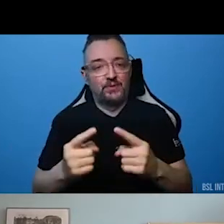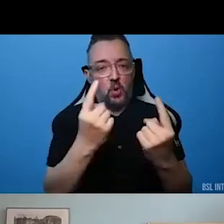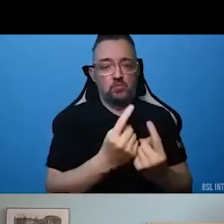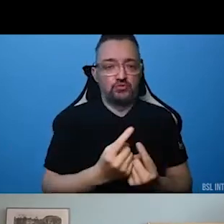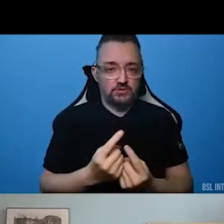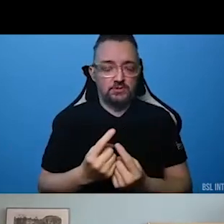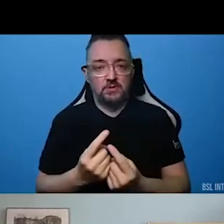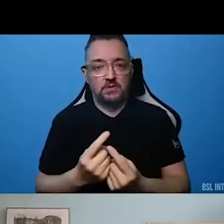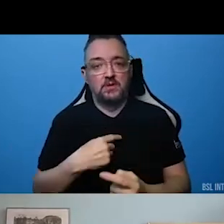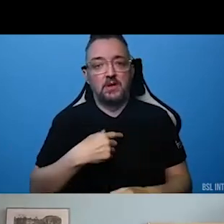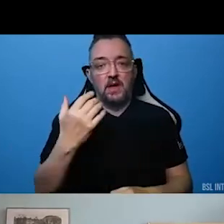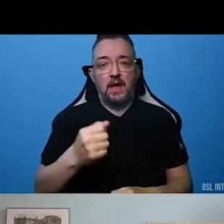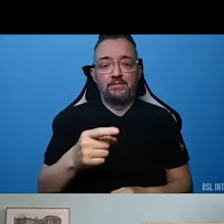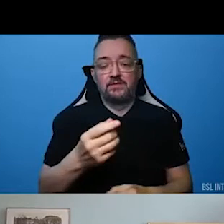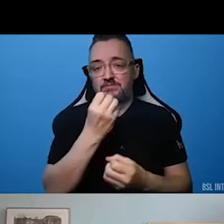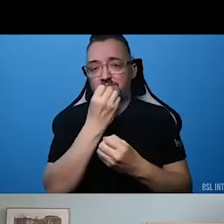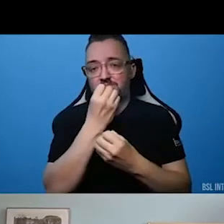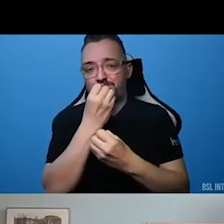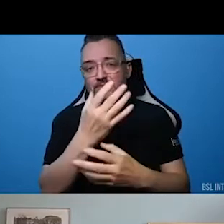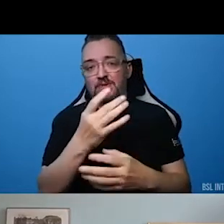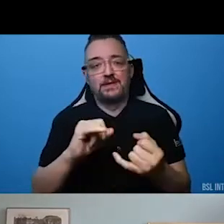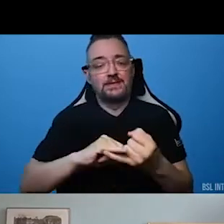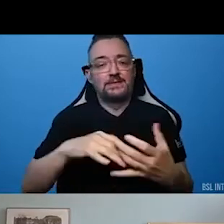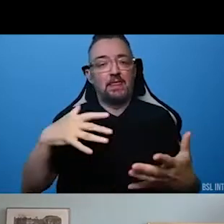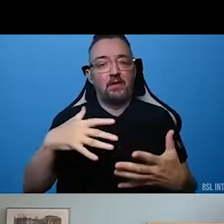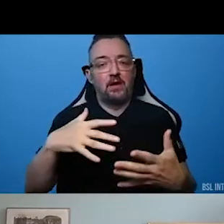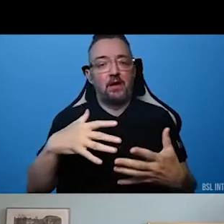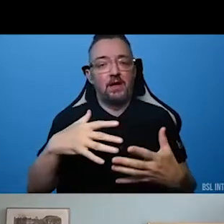We've got this stunning silver bullet teapot